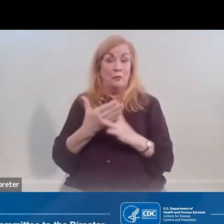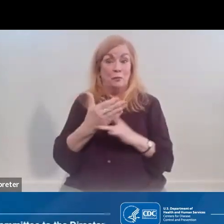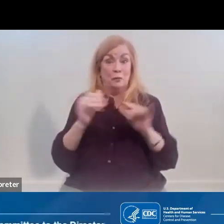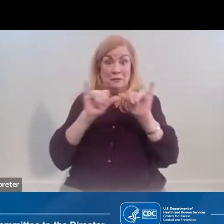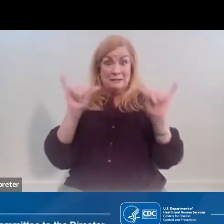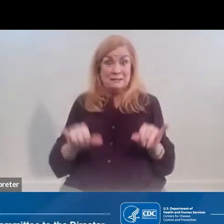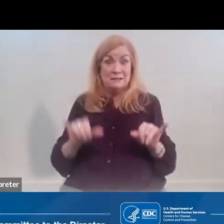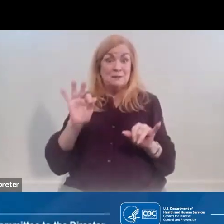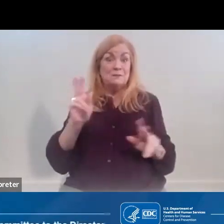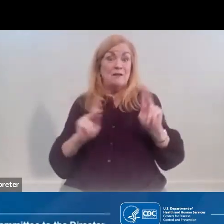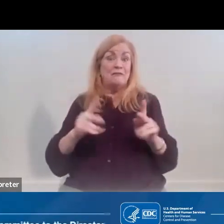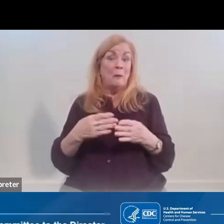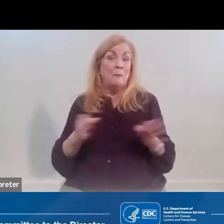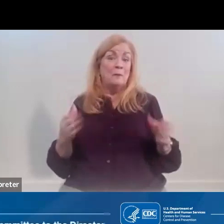I think we still have a ways to go.